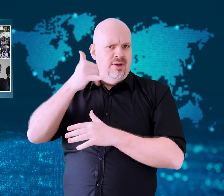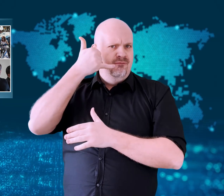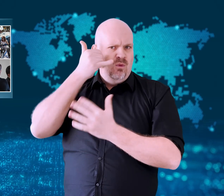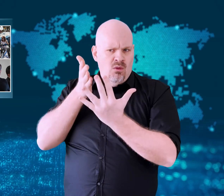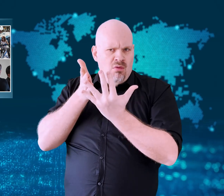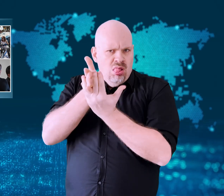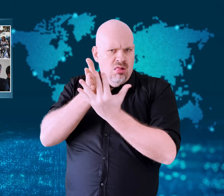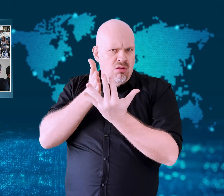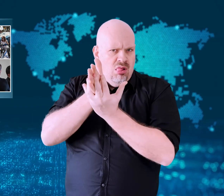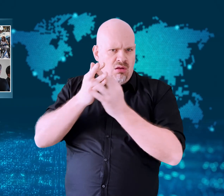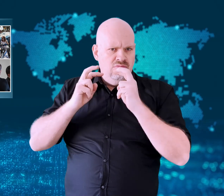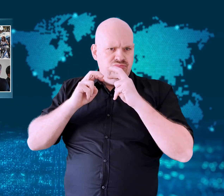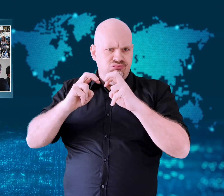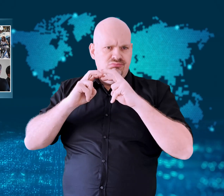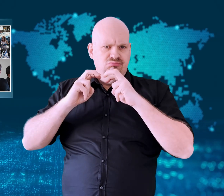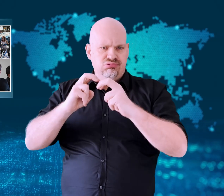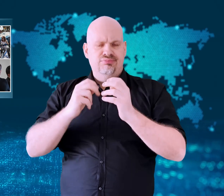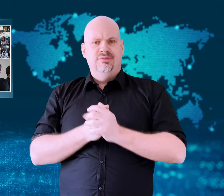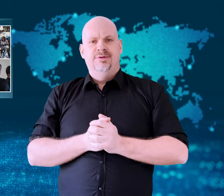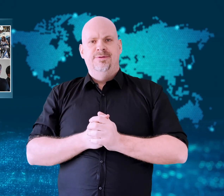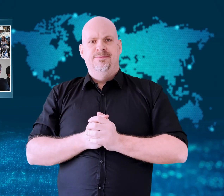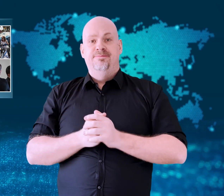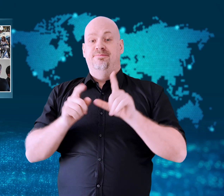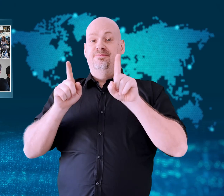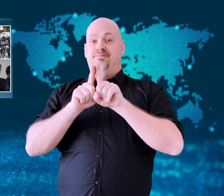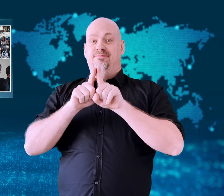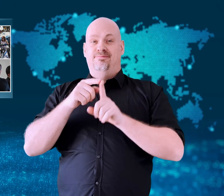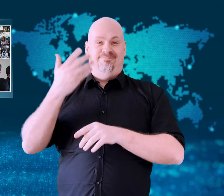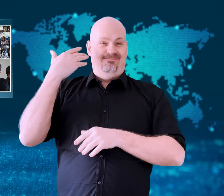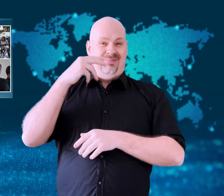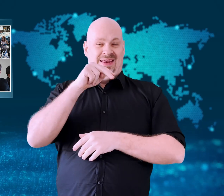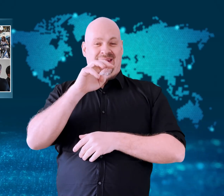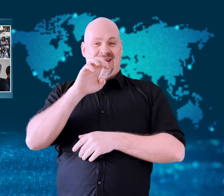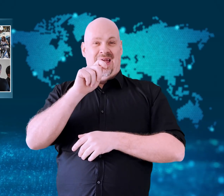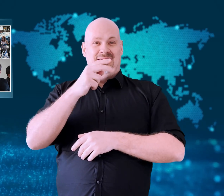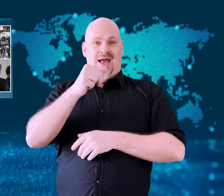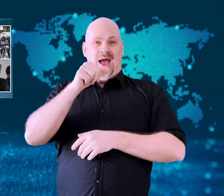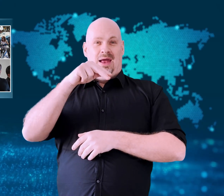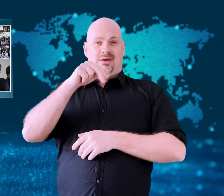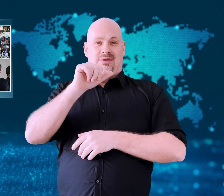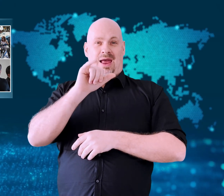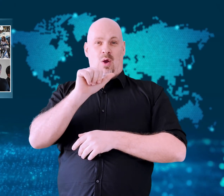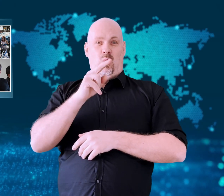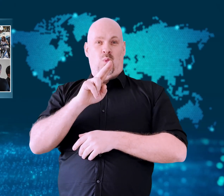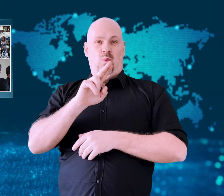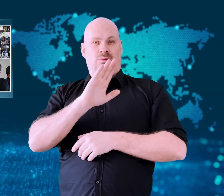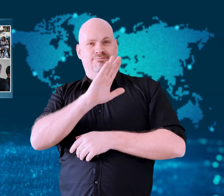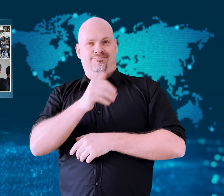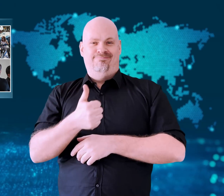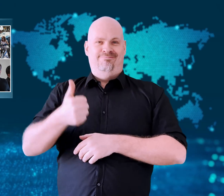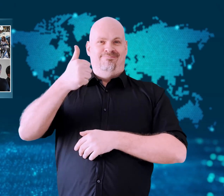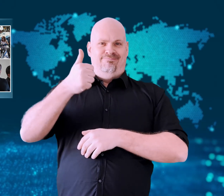Two of his close associates were surveilled as well.